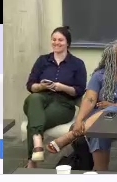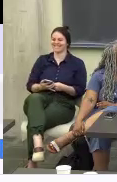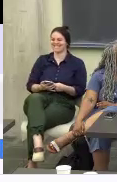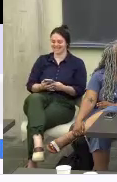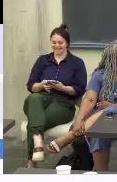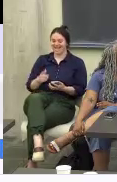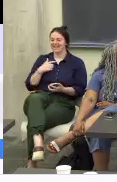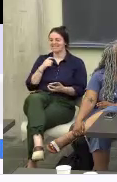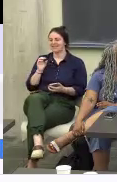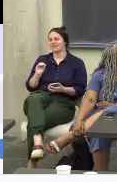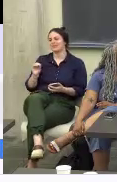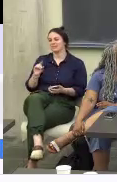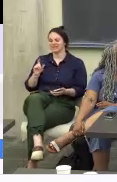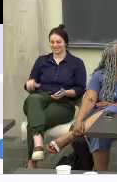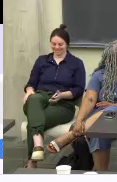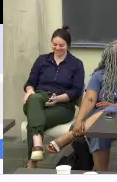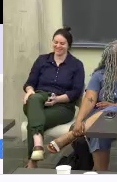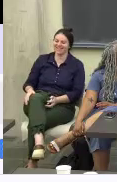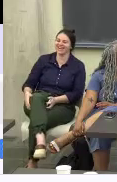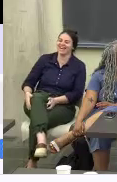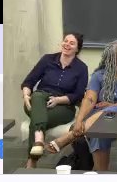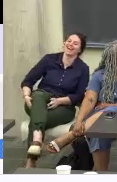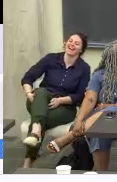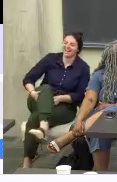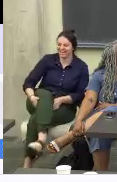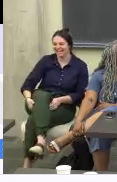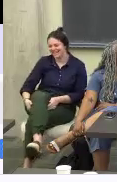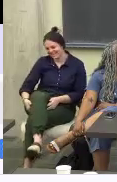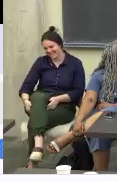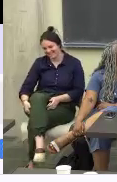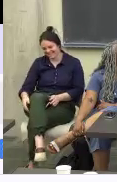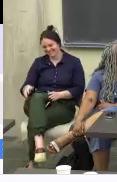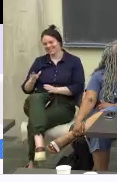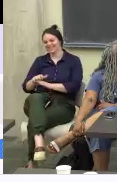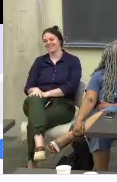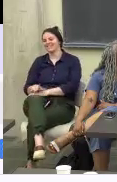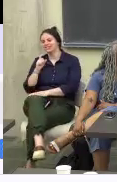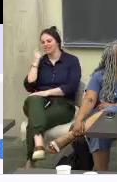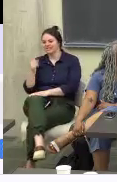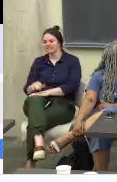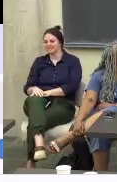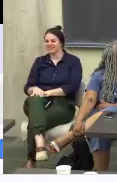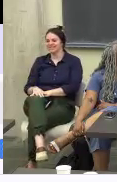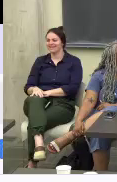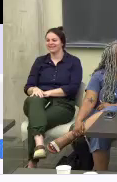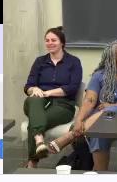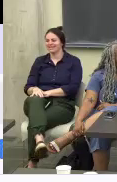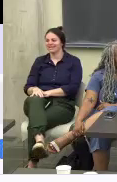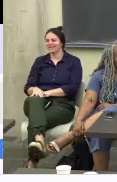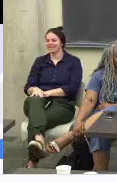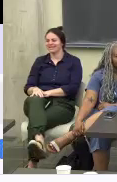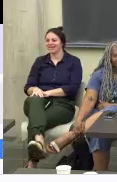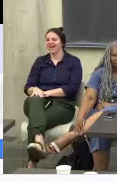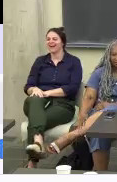Excuse me. Okay. So I hope I don't wear any bad because